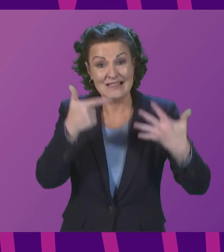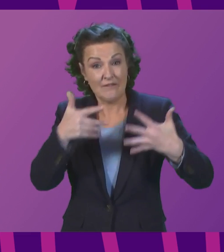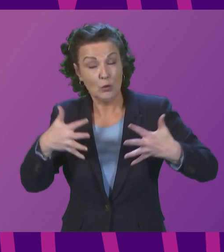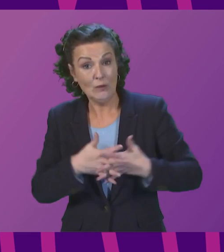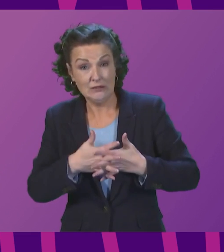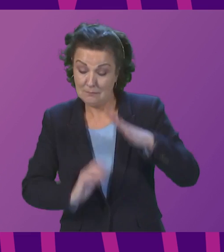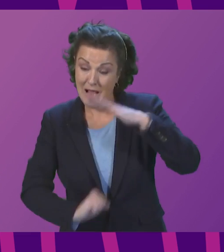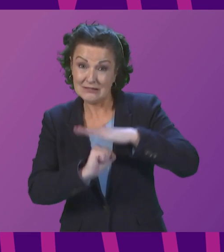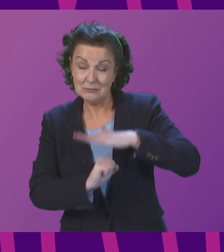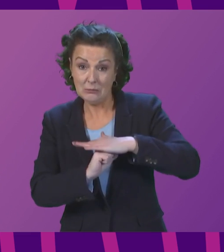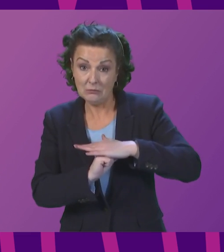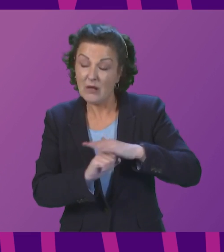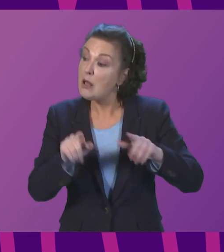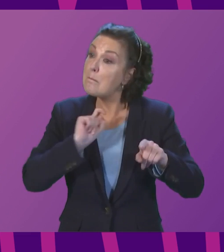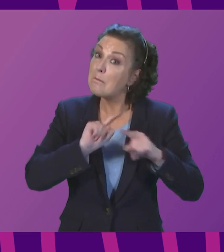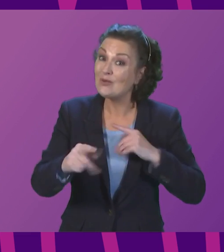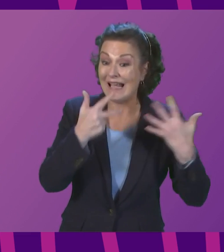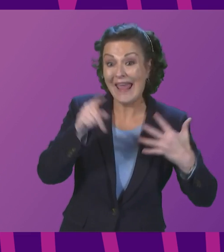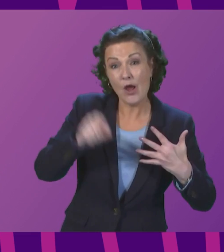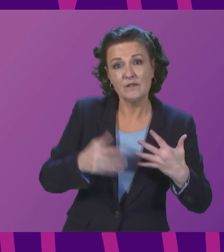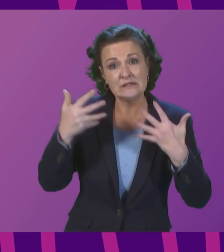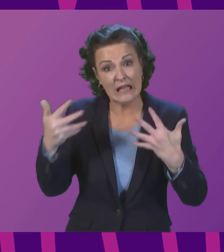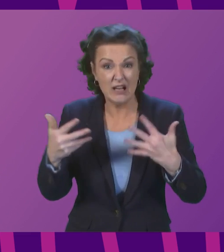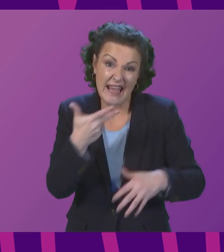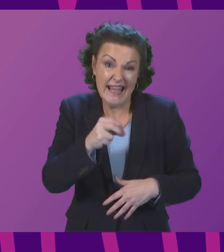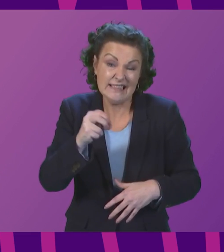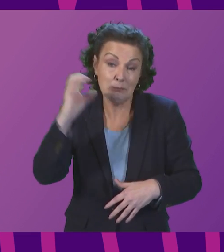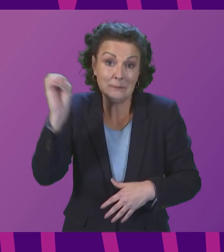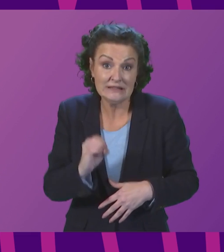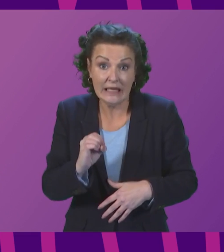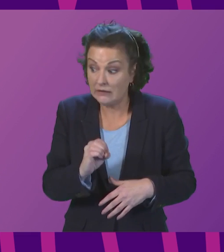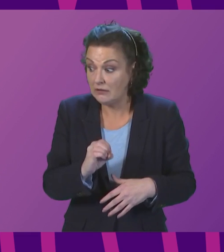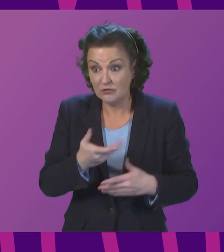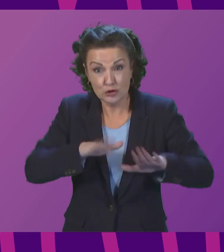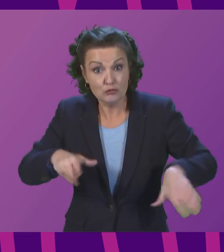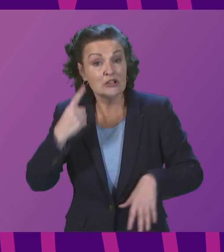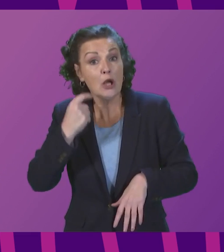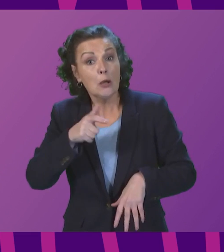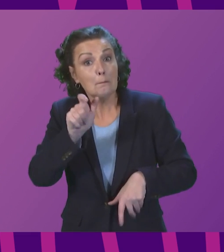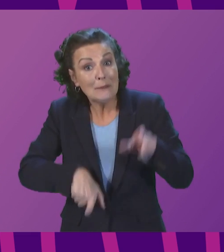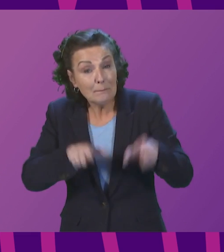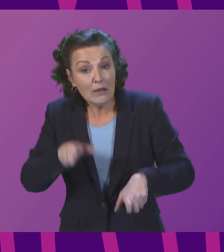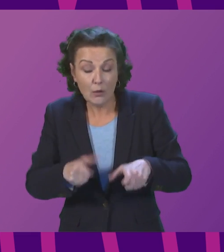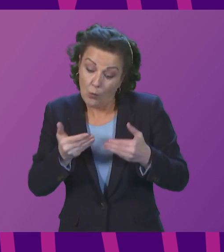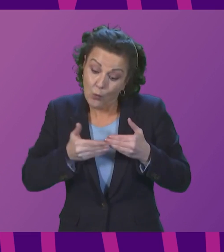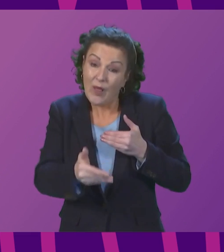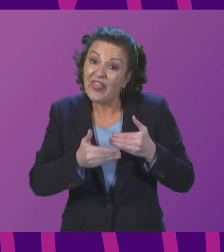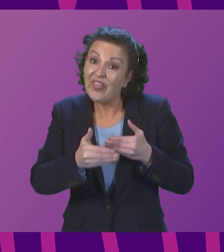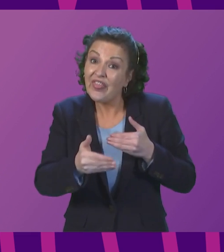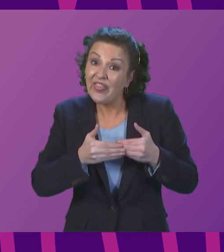of course almost eight out of 10 children and young people—which is not good enough—are seen within the target that we set.